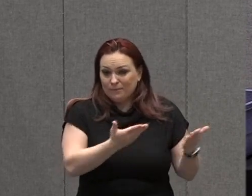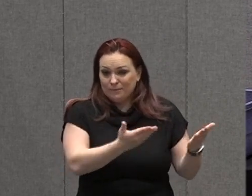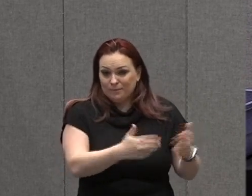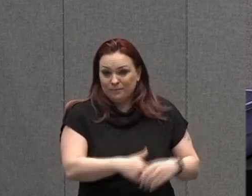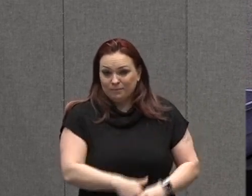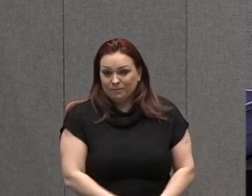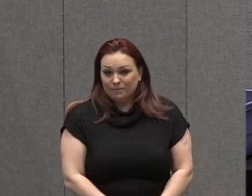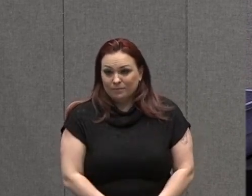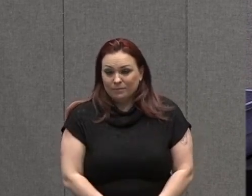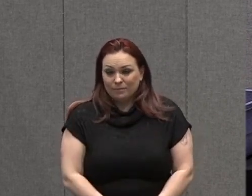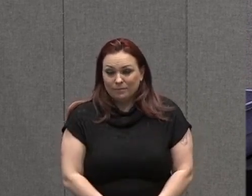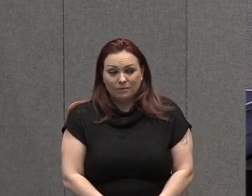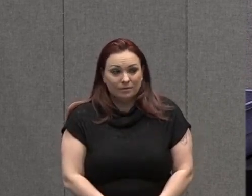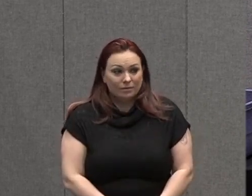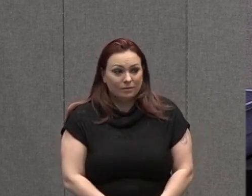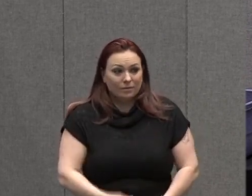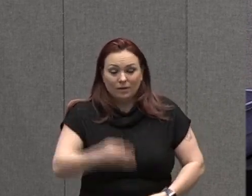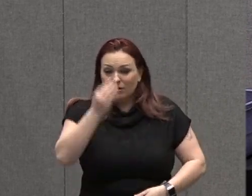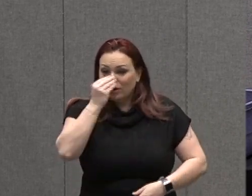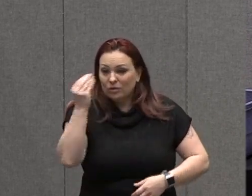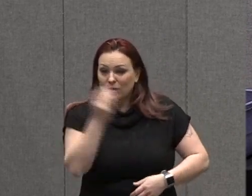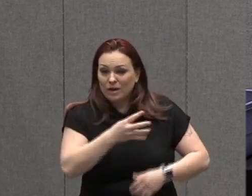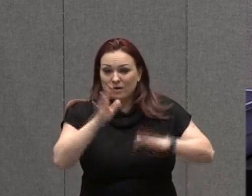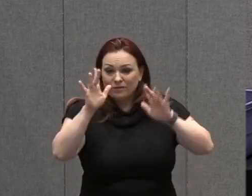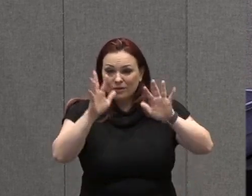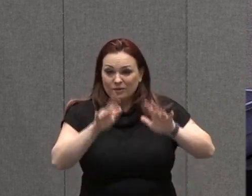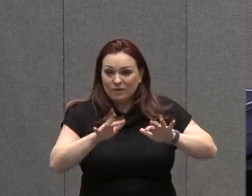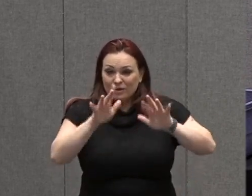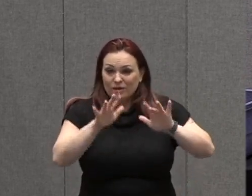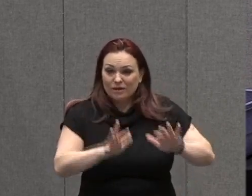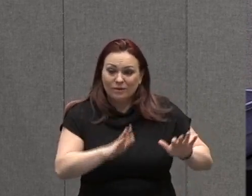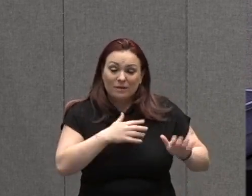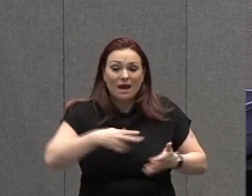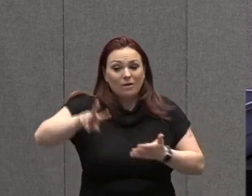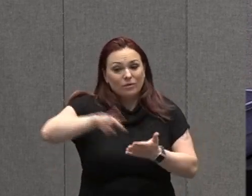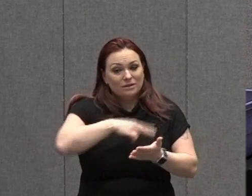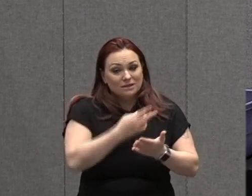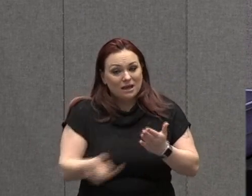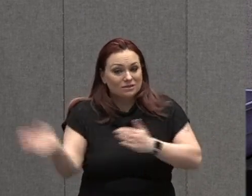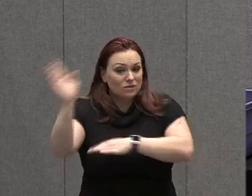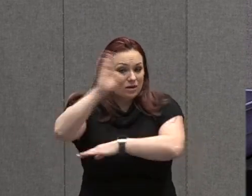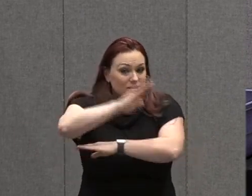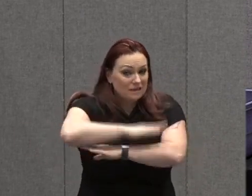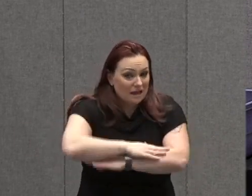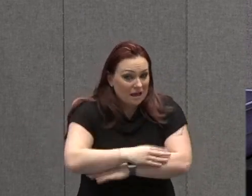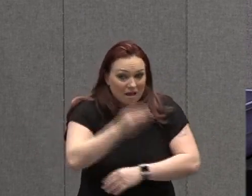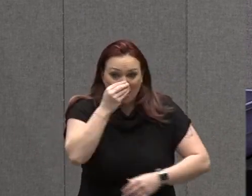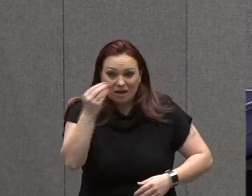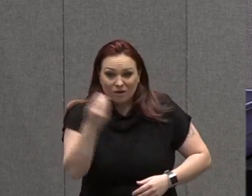I don't care if the rain comes down I'm gonna dance all day. I don't care if the rain comes down